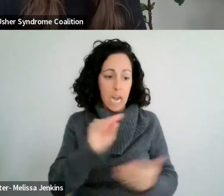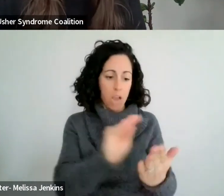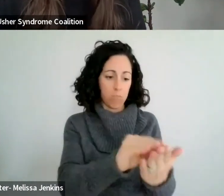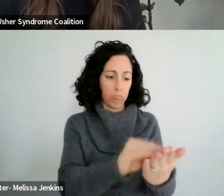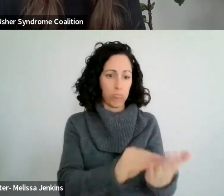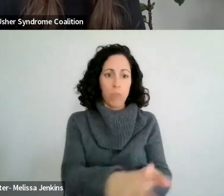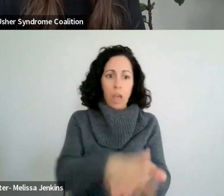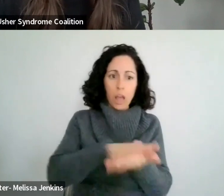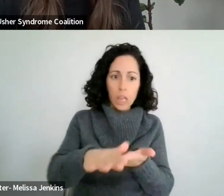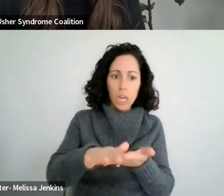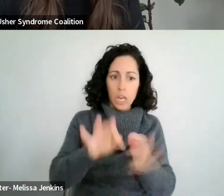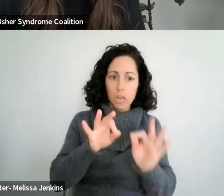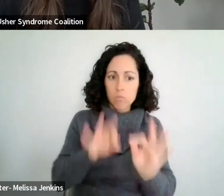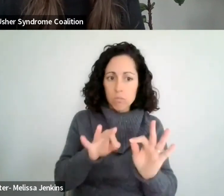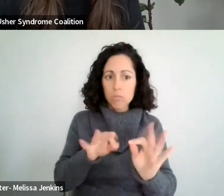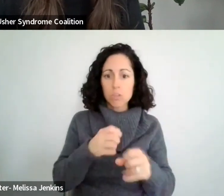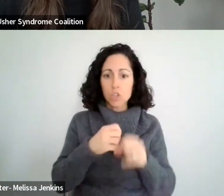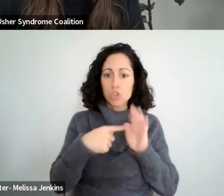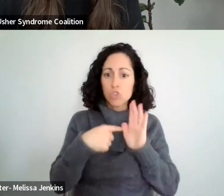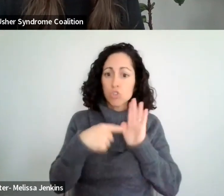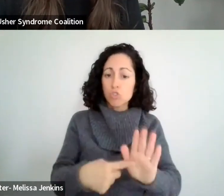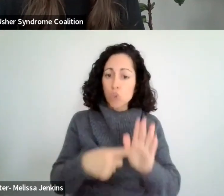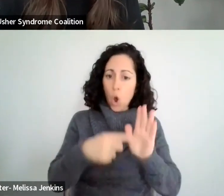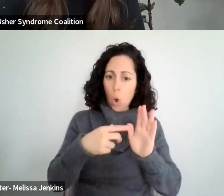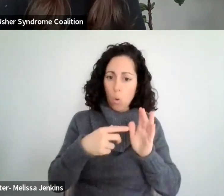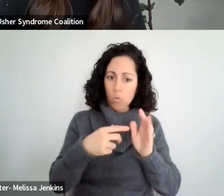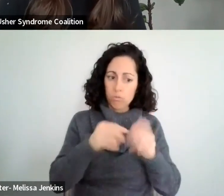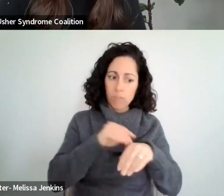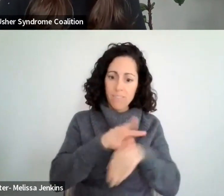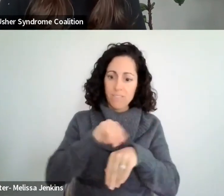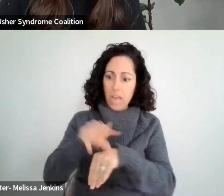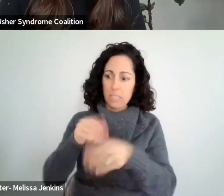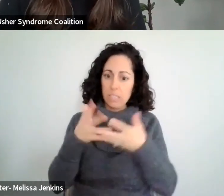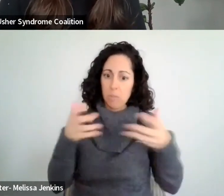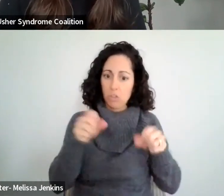of the effects as possible and control arms play a role in that as well.